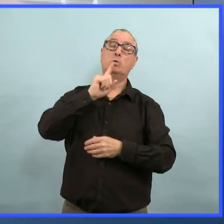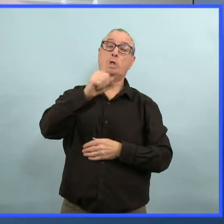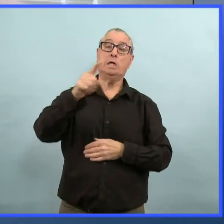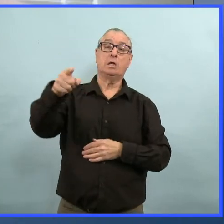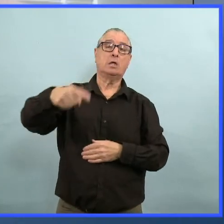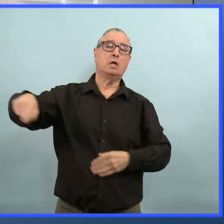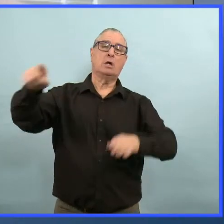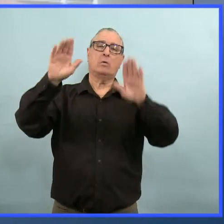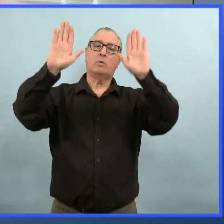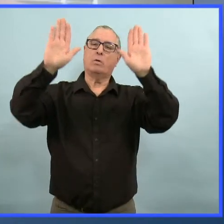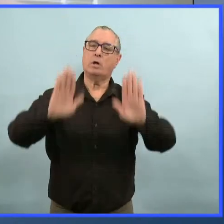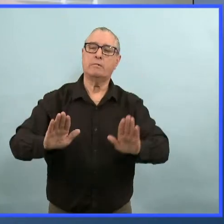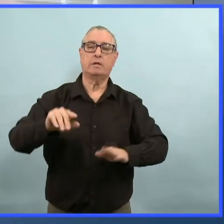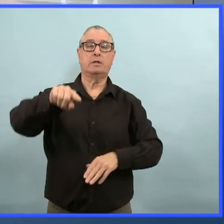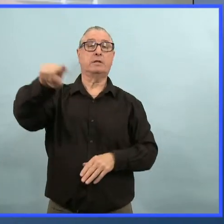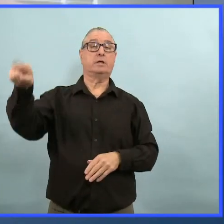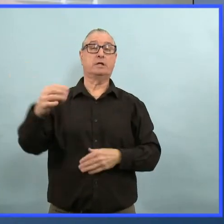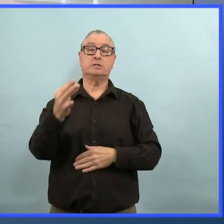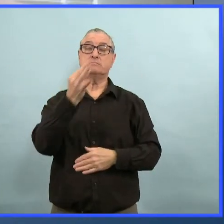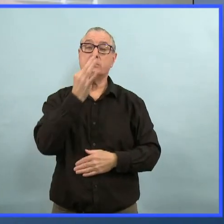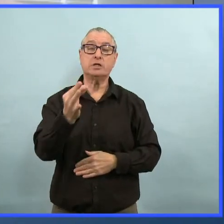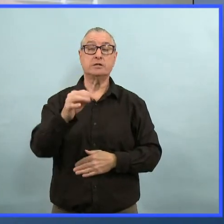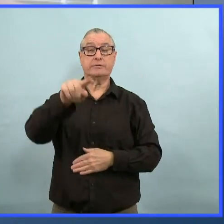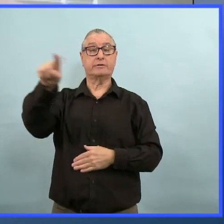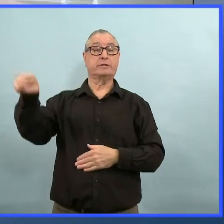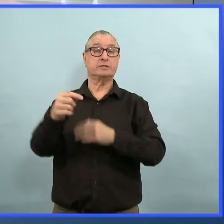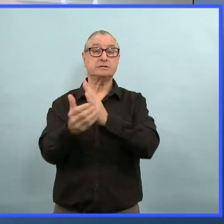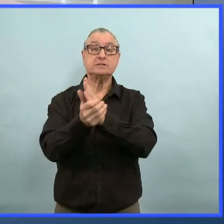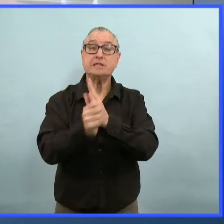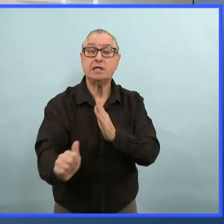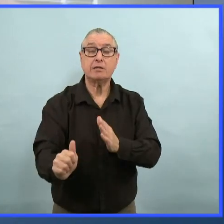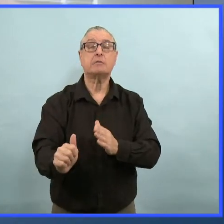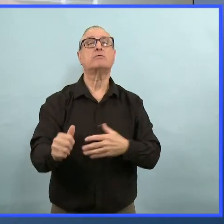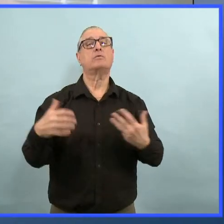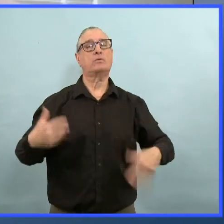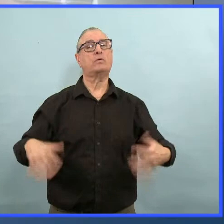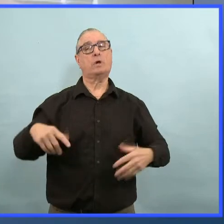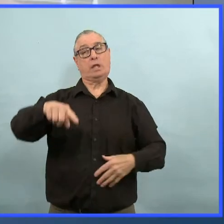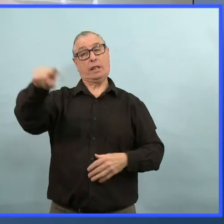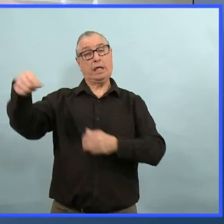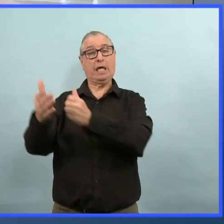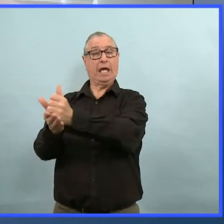has really put us in this position to continue to move forward and